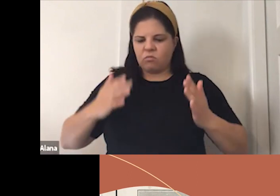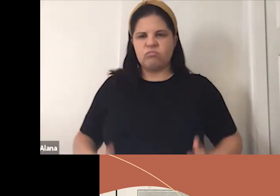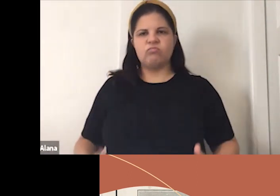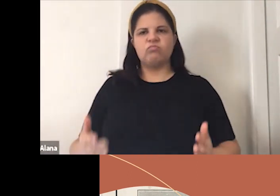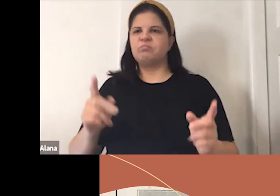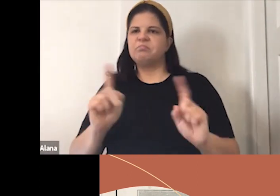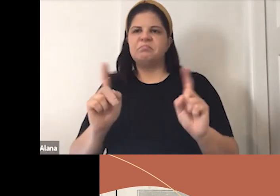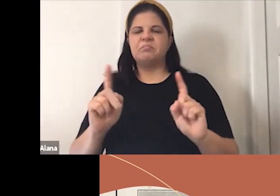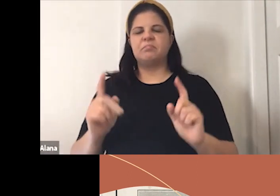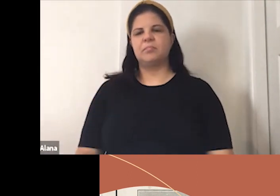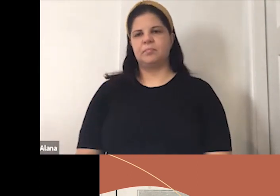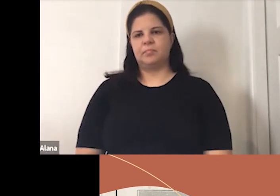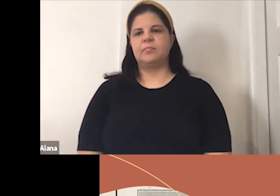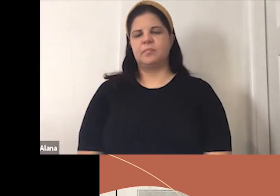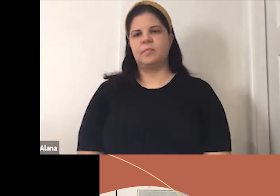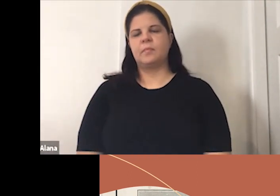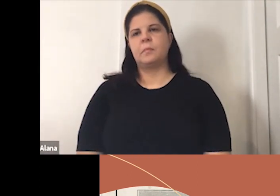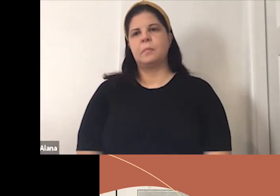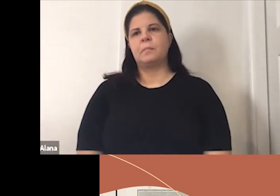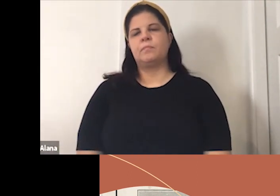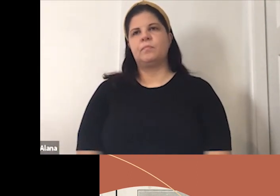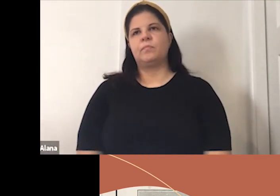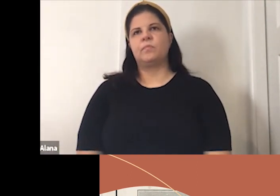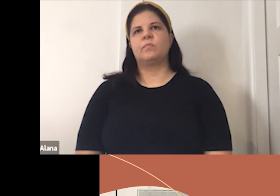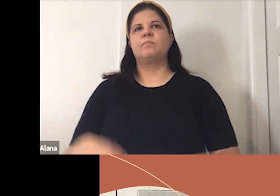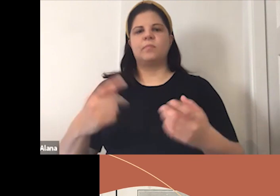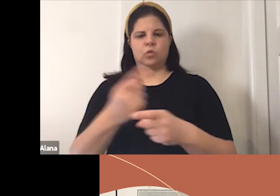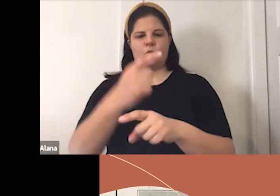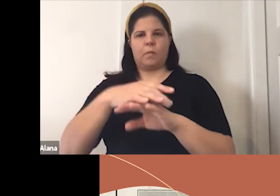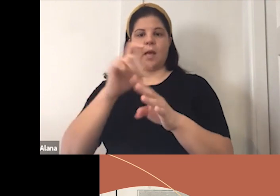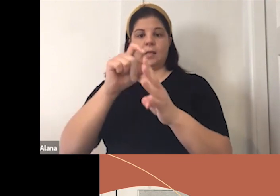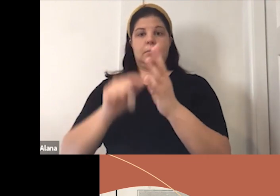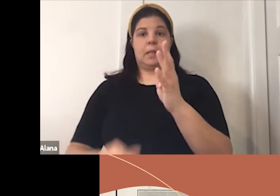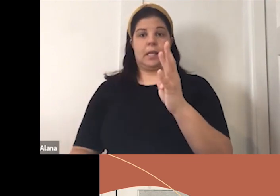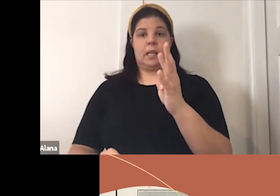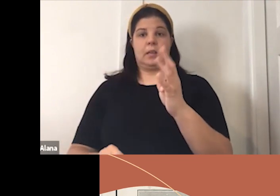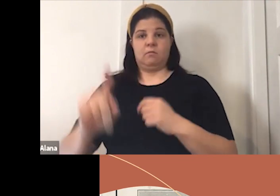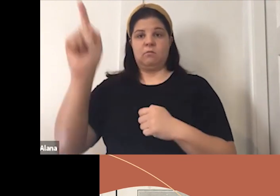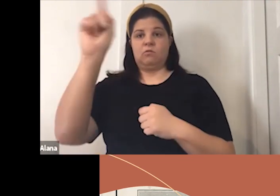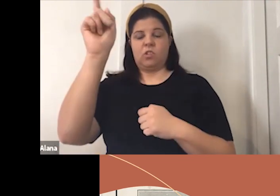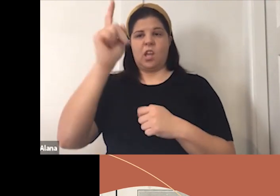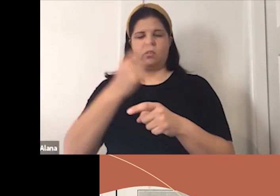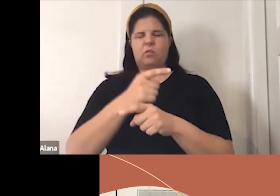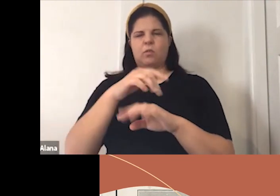Now, when we're talking about disability, and we are today talking about the disability